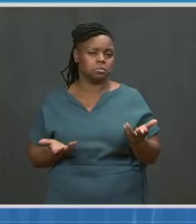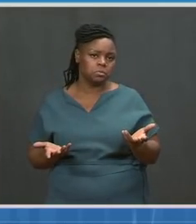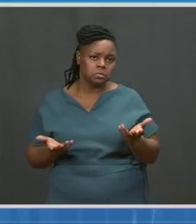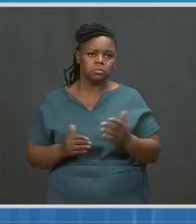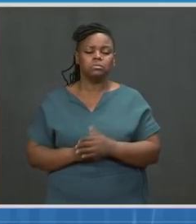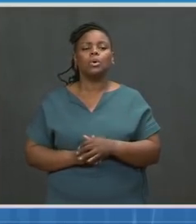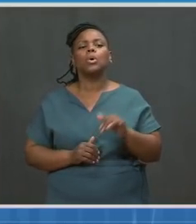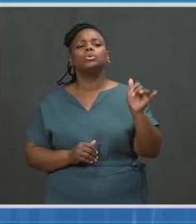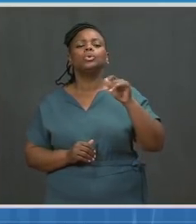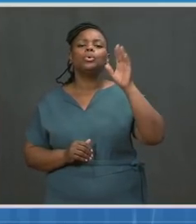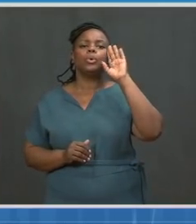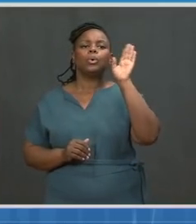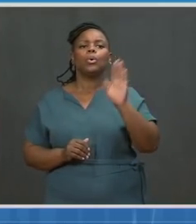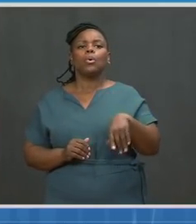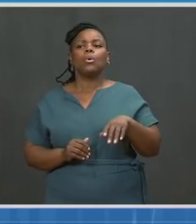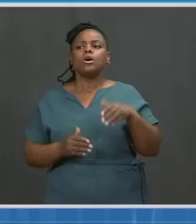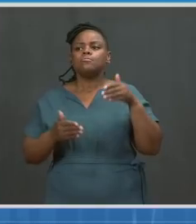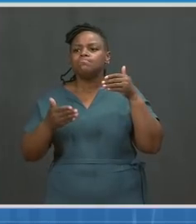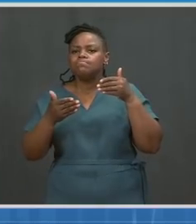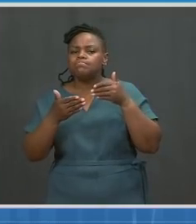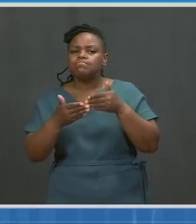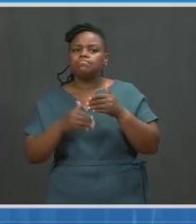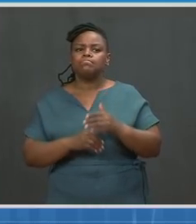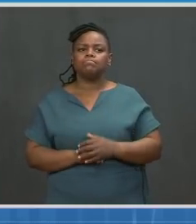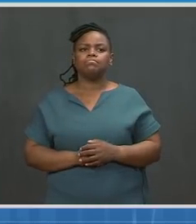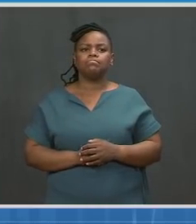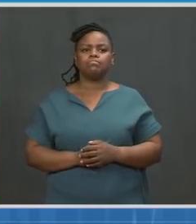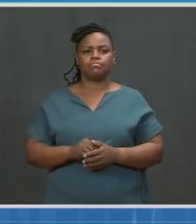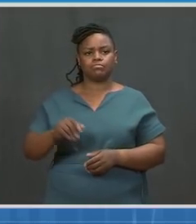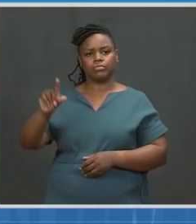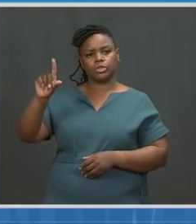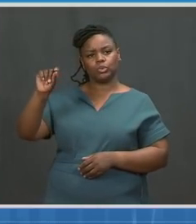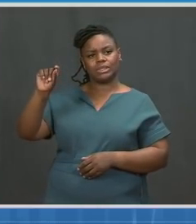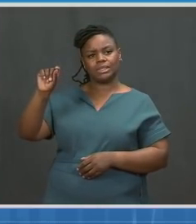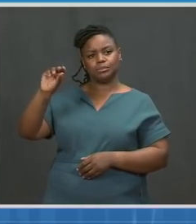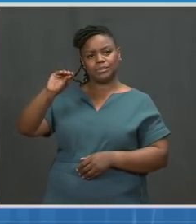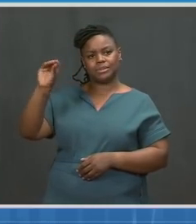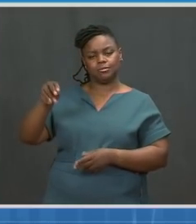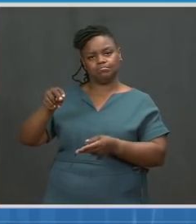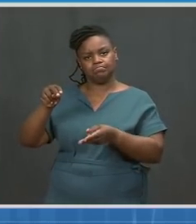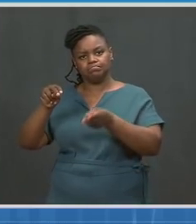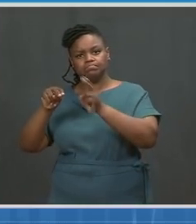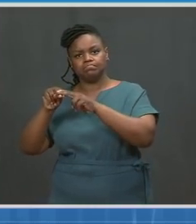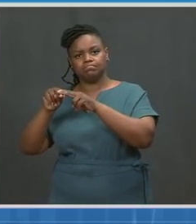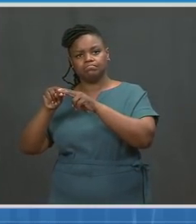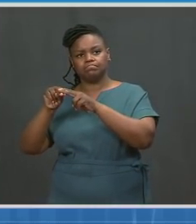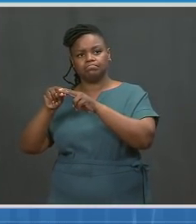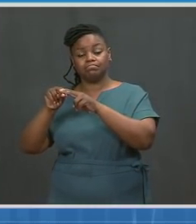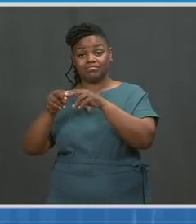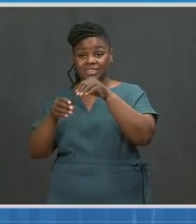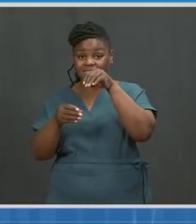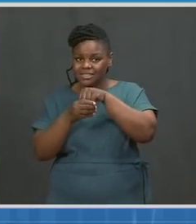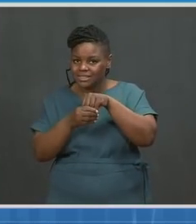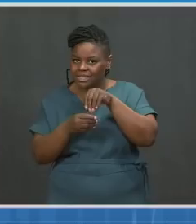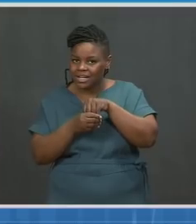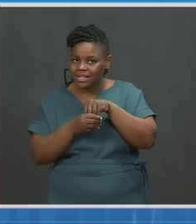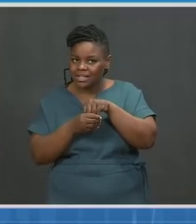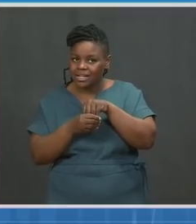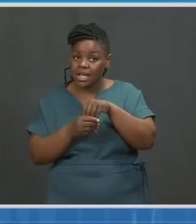almost a 20-fold increased risk of transmission in the indoor setting than the outdoor setting. That, coupled with the fact that we now have 30 percent --